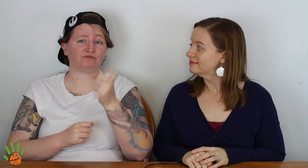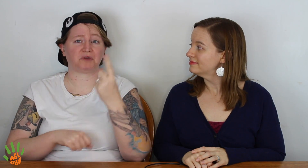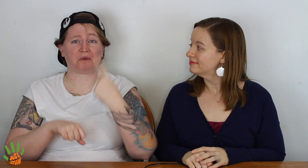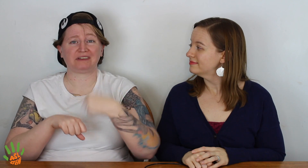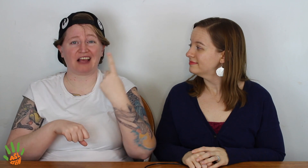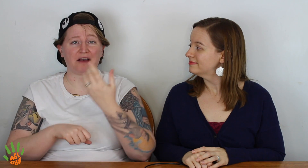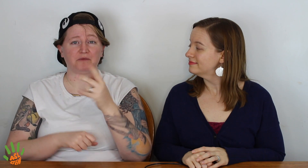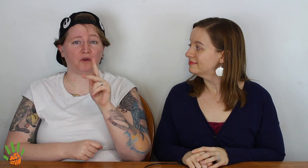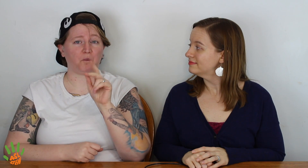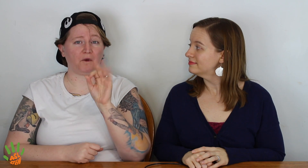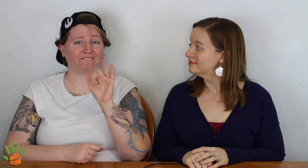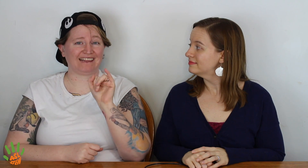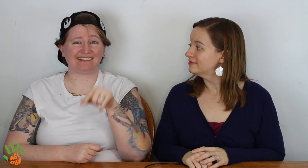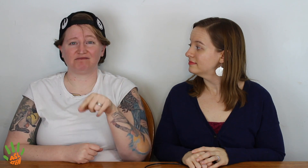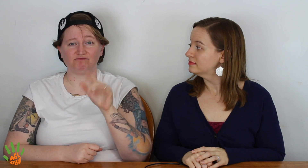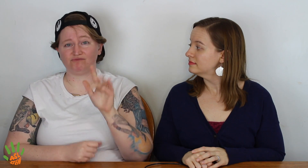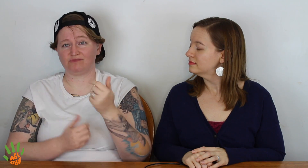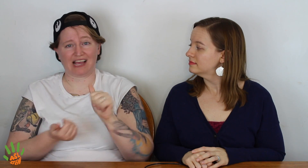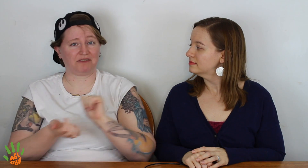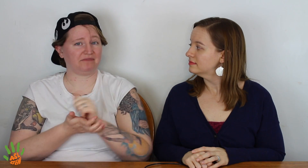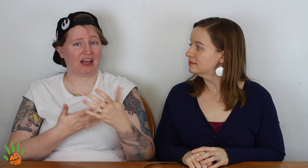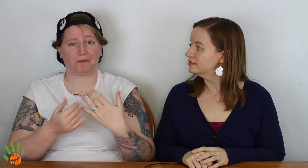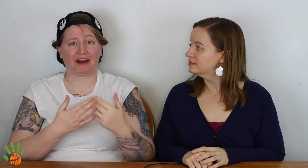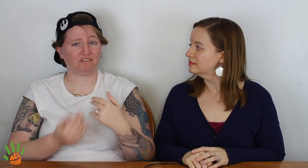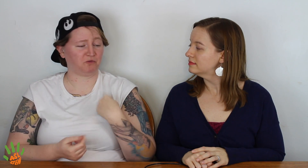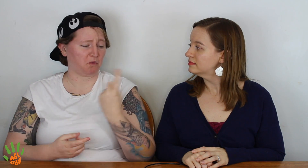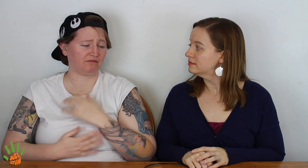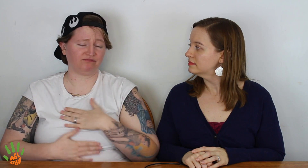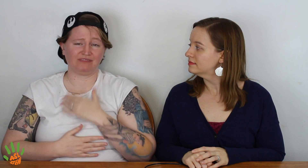Or you can donate one time through Ko-fi. Click any amount you want there.